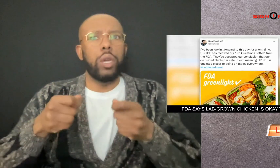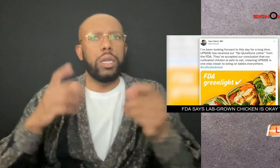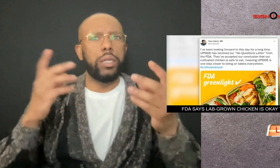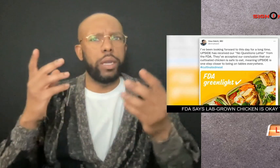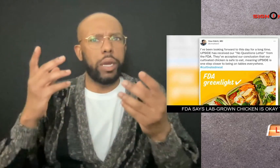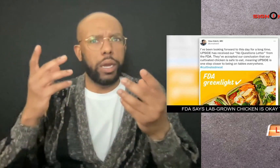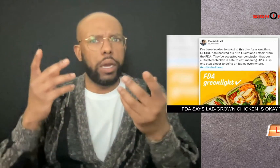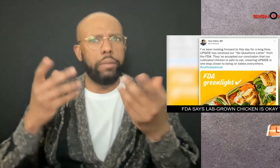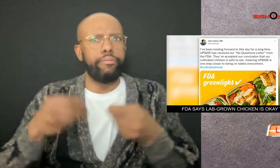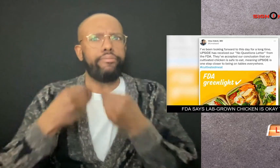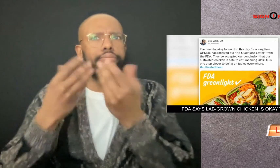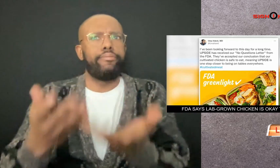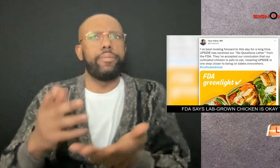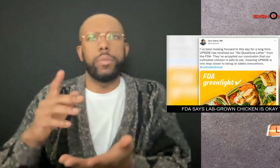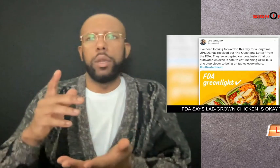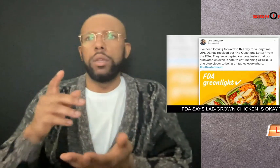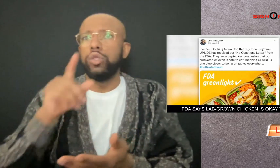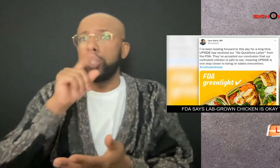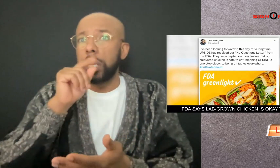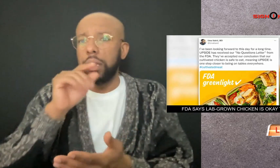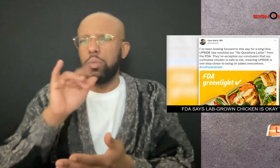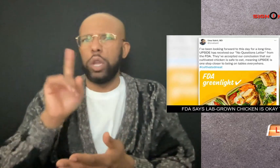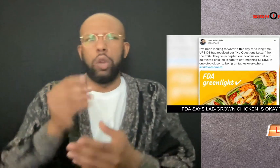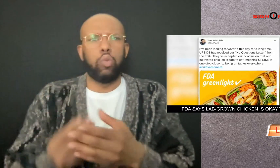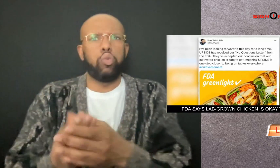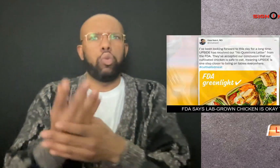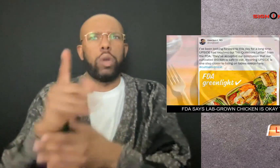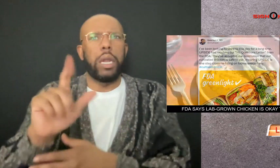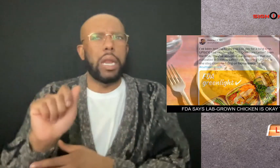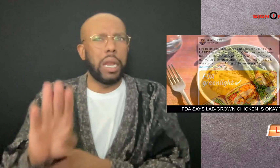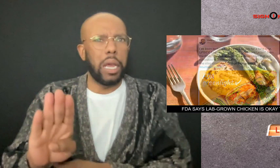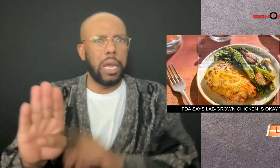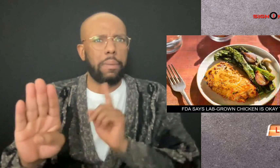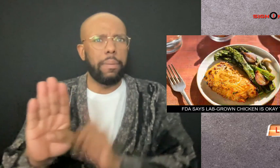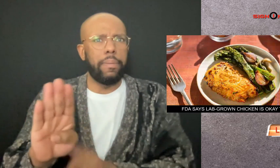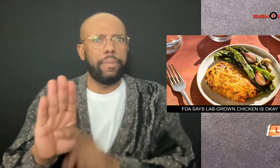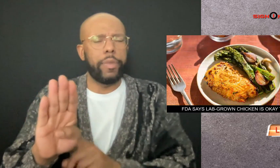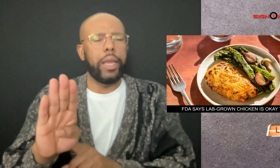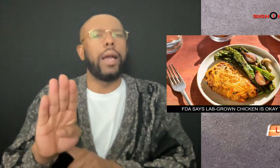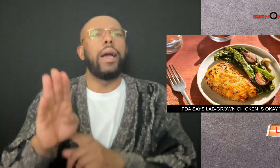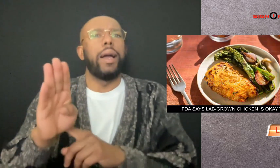the US Food and Drug Administration is giving lab grown chicken the green light